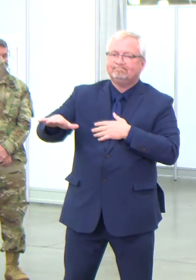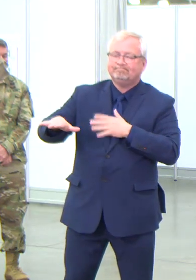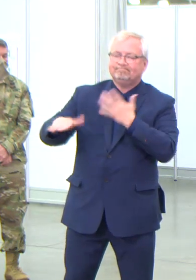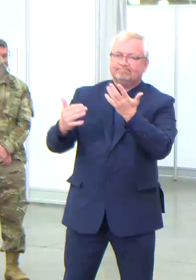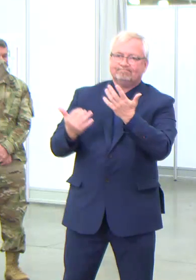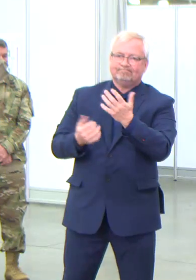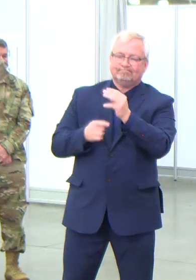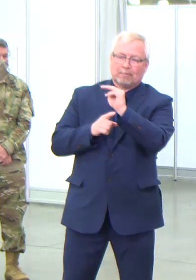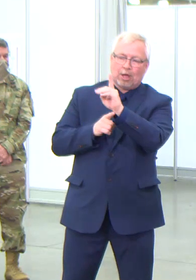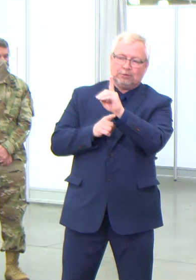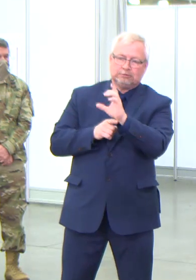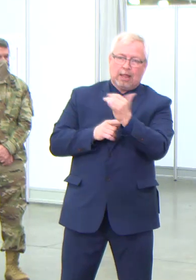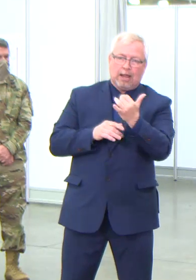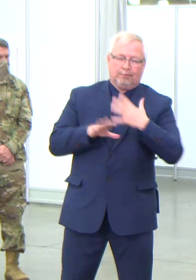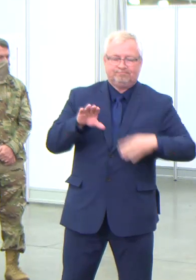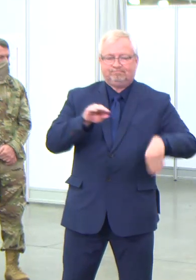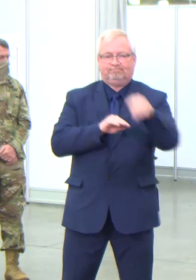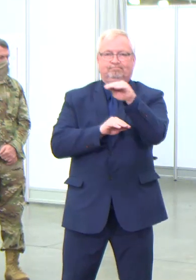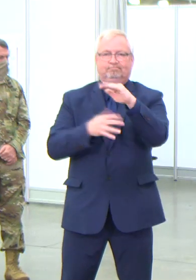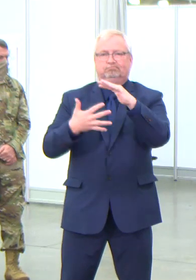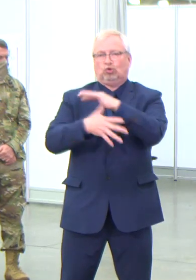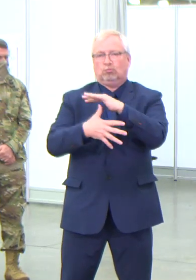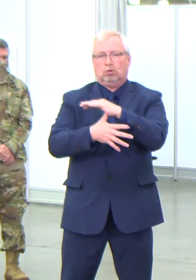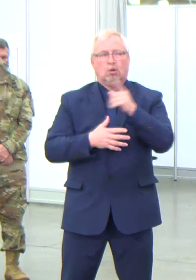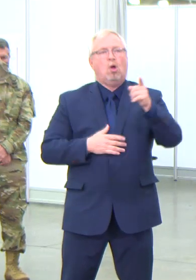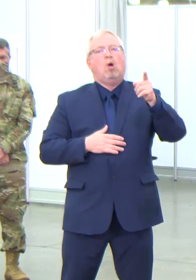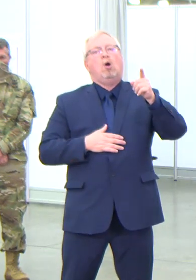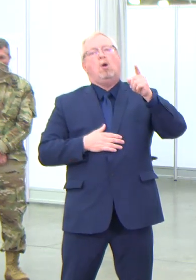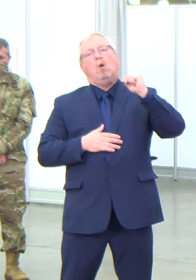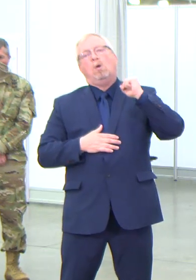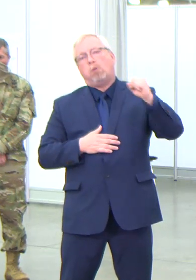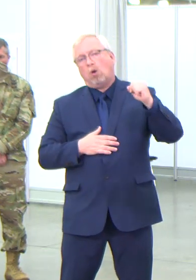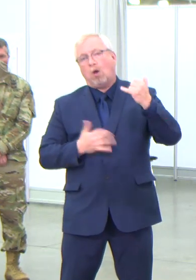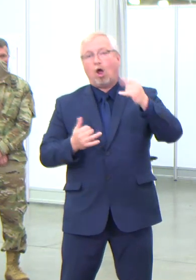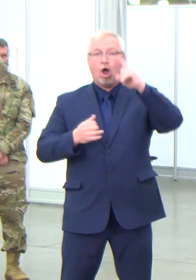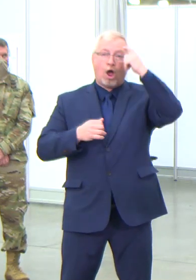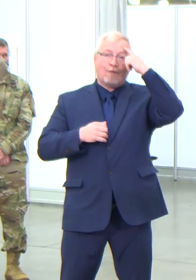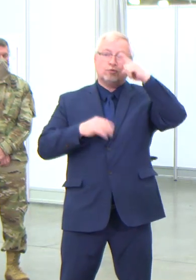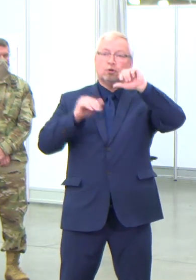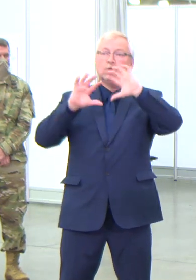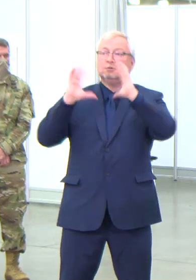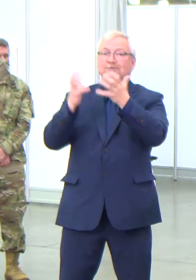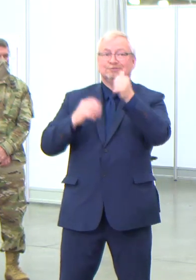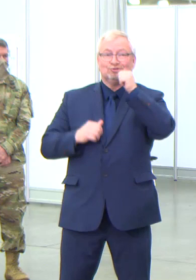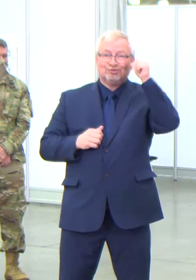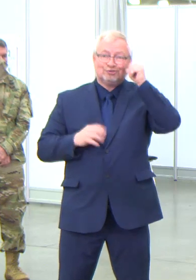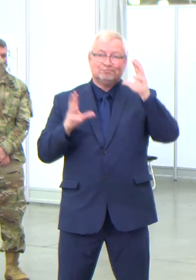Maryland and D.C. a priority. He started the meeting with the governors yesterday saying, Maryland is a priority. Dr.